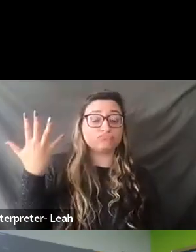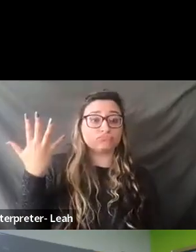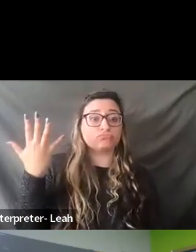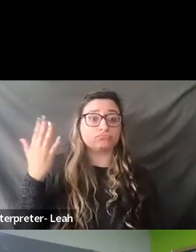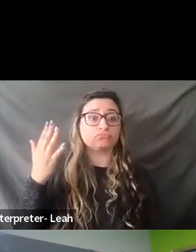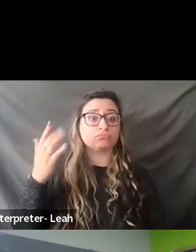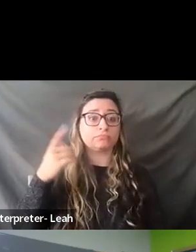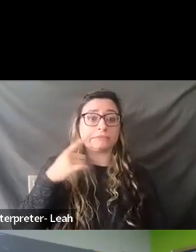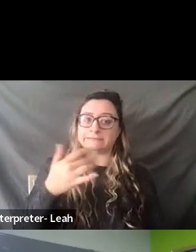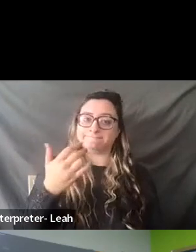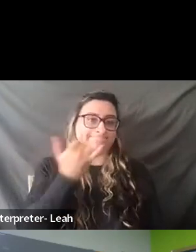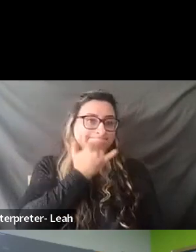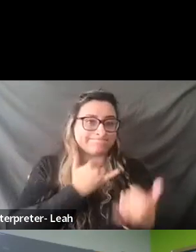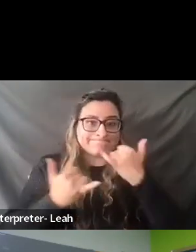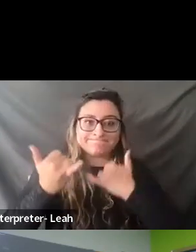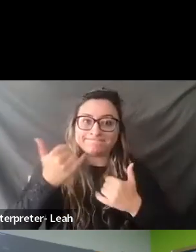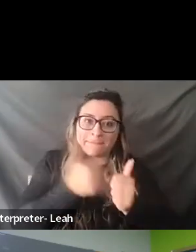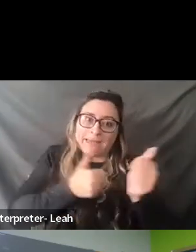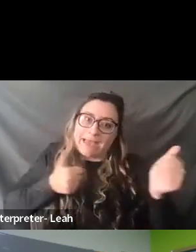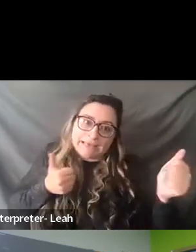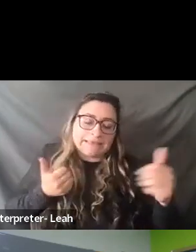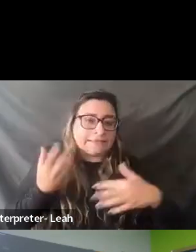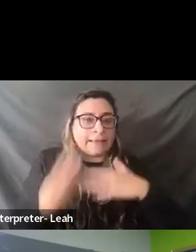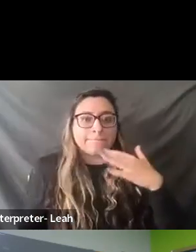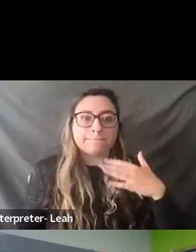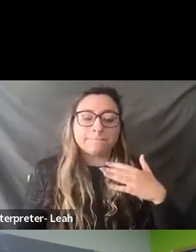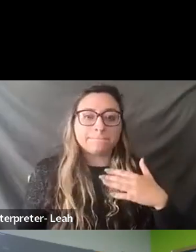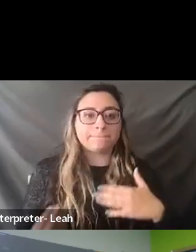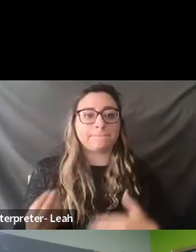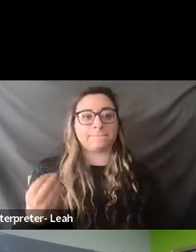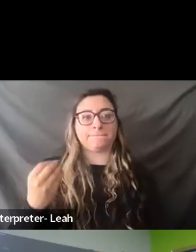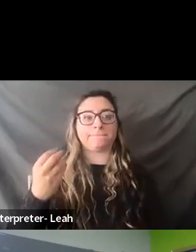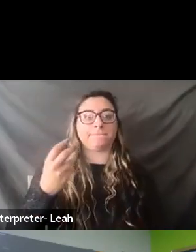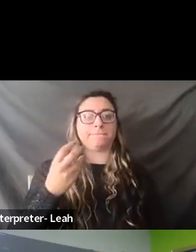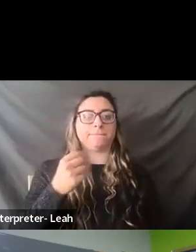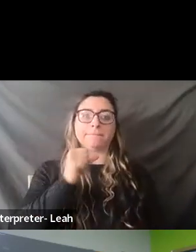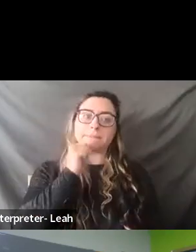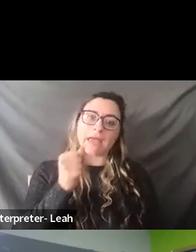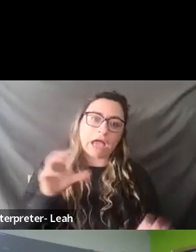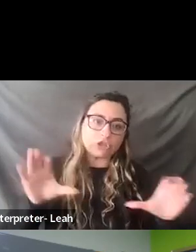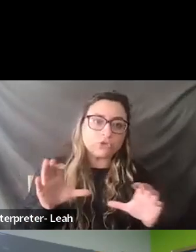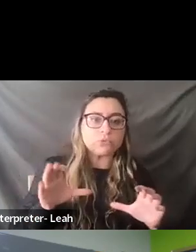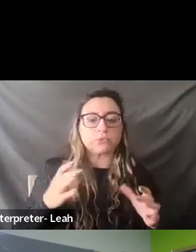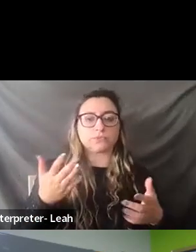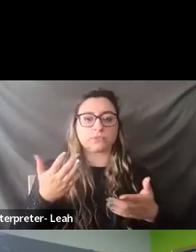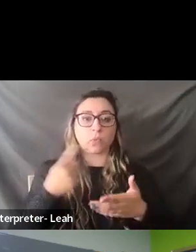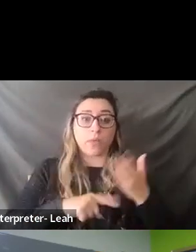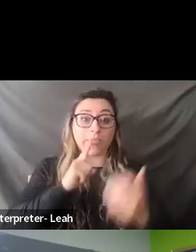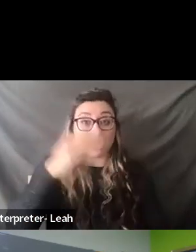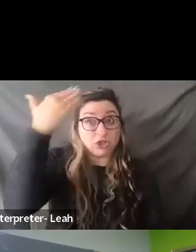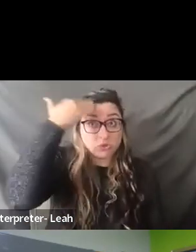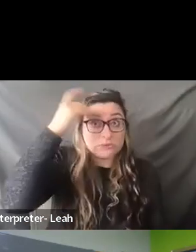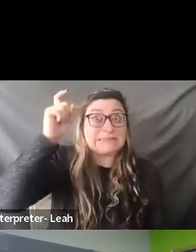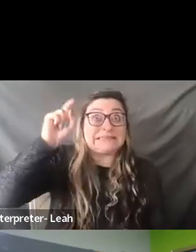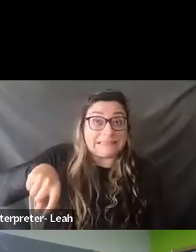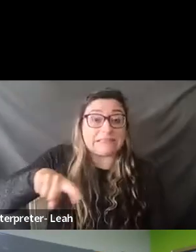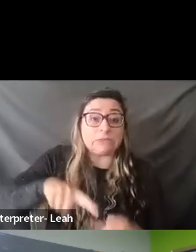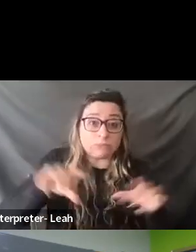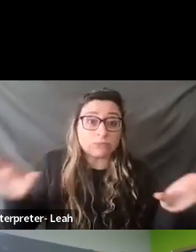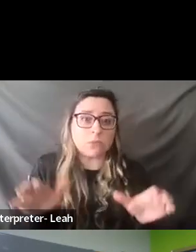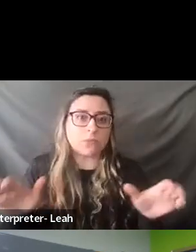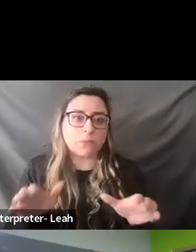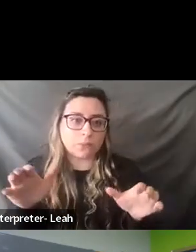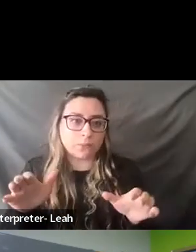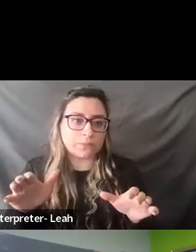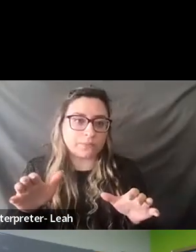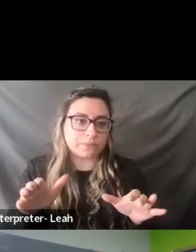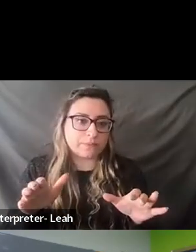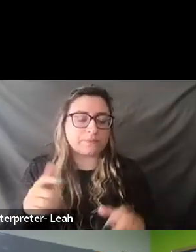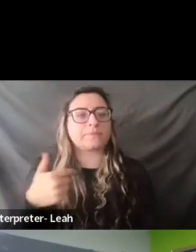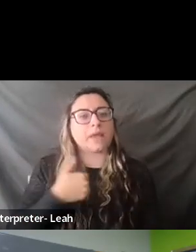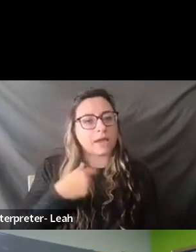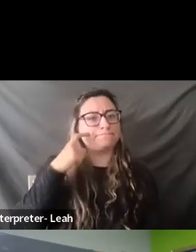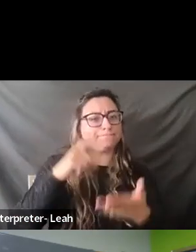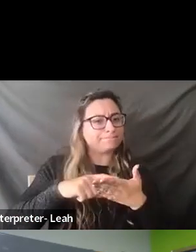And -- and over 50% of our respondents from that particular survey acknowledged that there was limitations in supplies and funding in order to implement accessibility and inclusion efforts that they knew needed to happen.